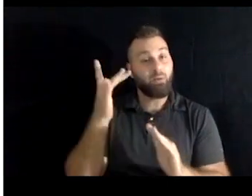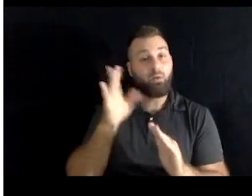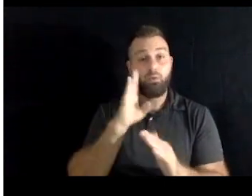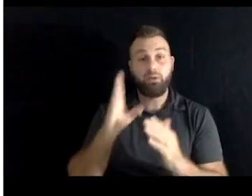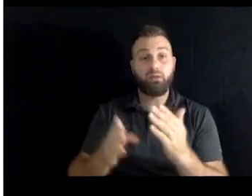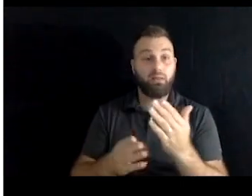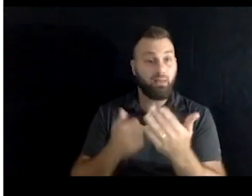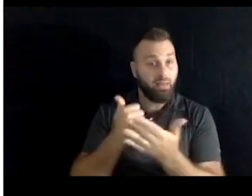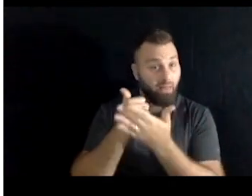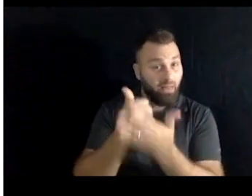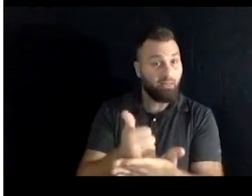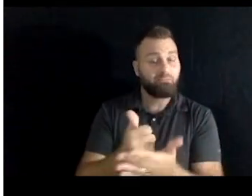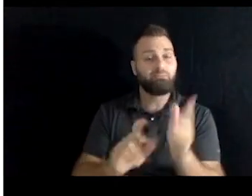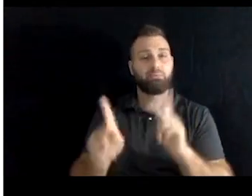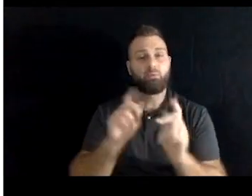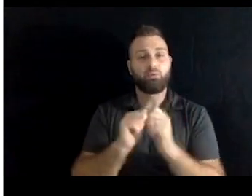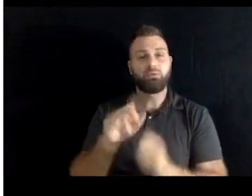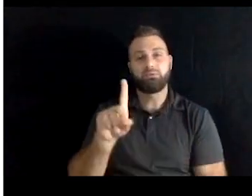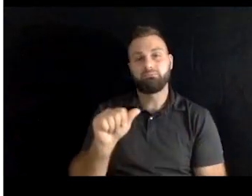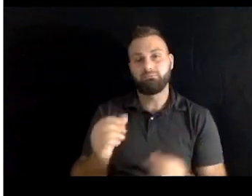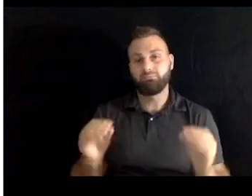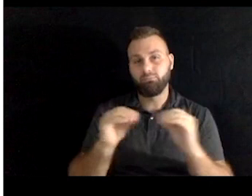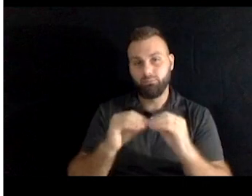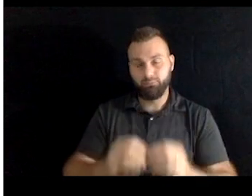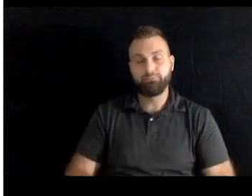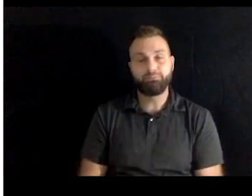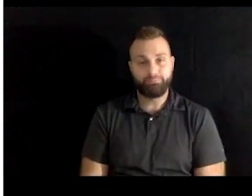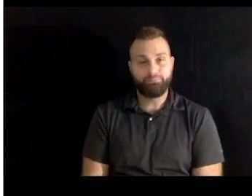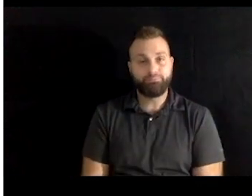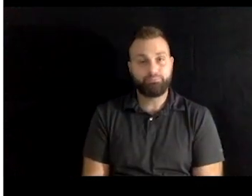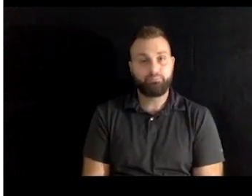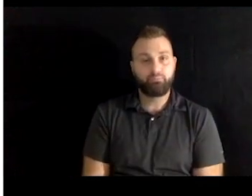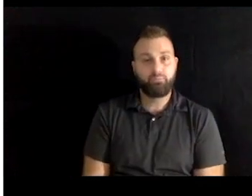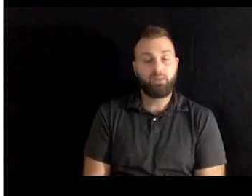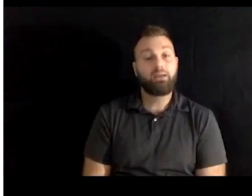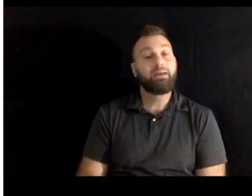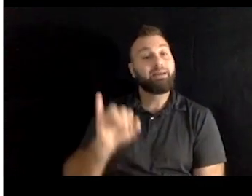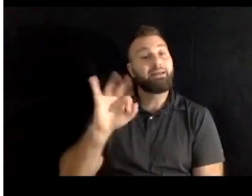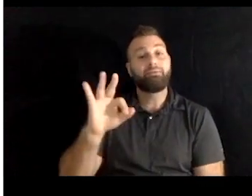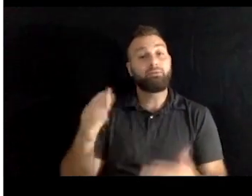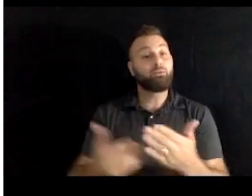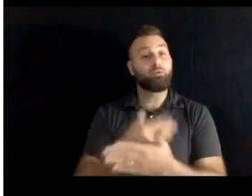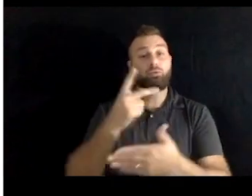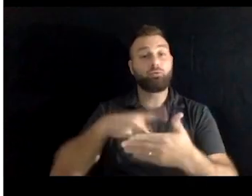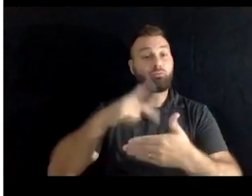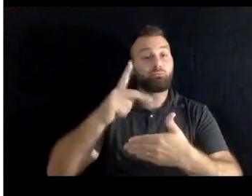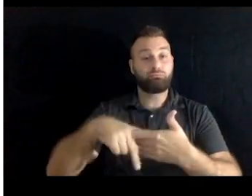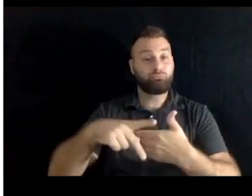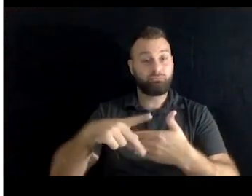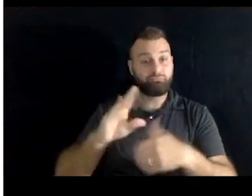help people with disabilities more. If a new practice emerges, then we should take the time